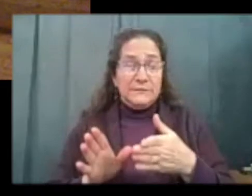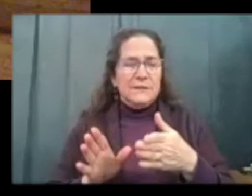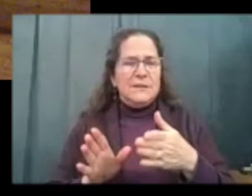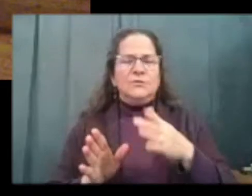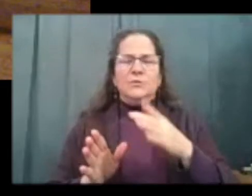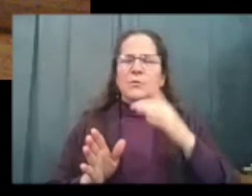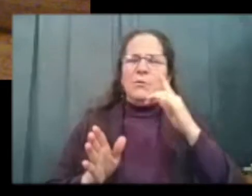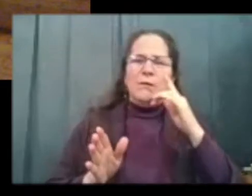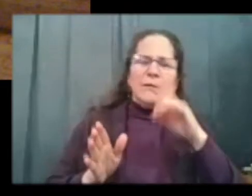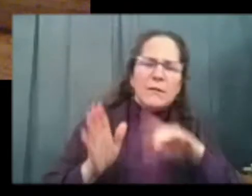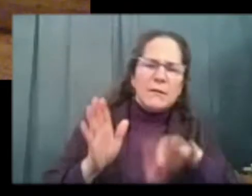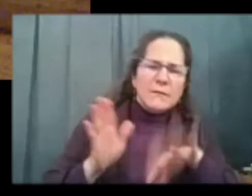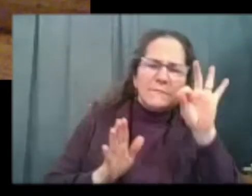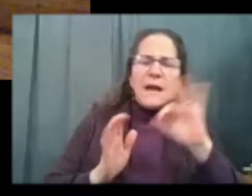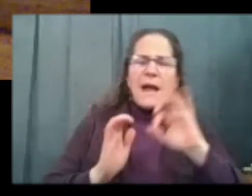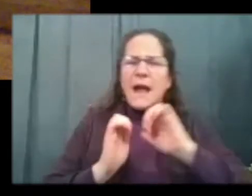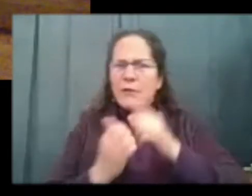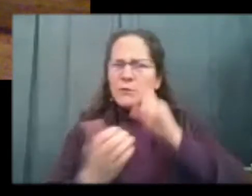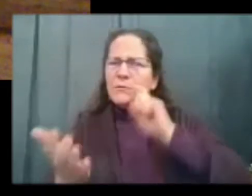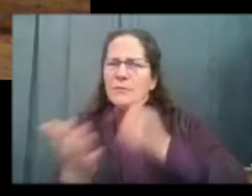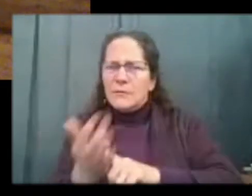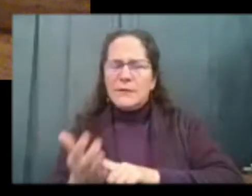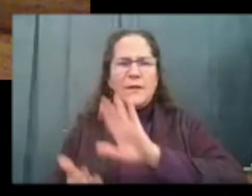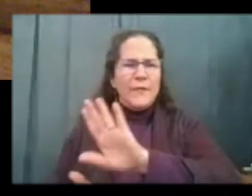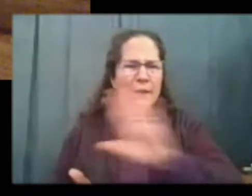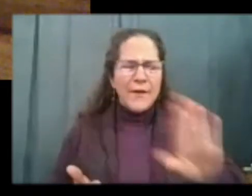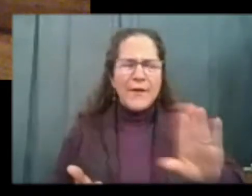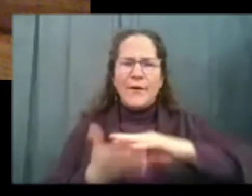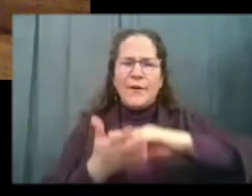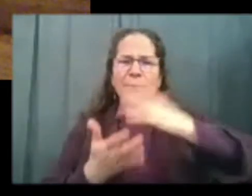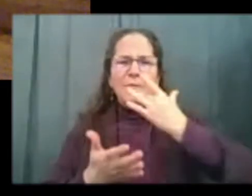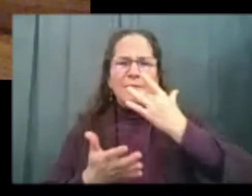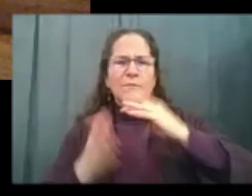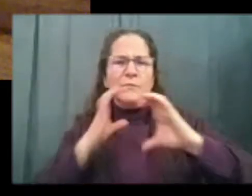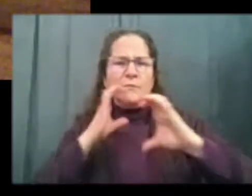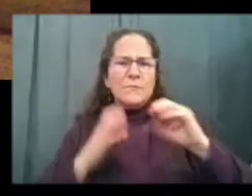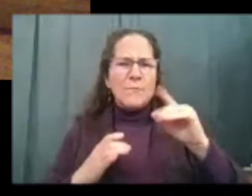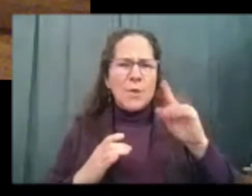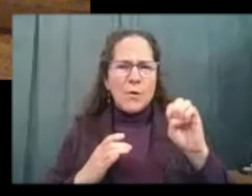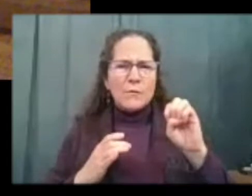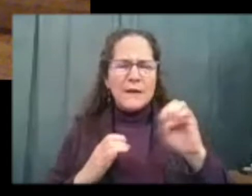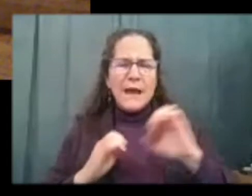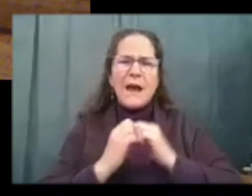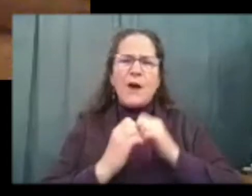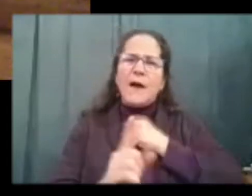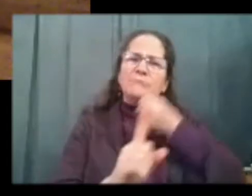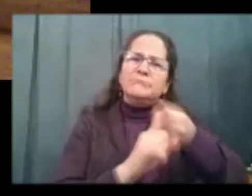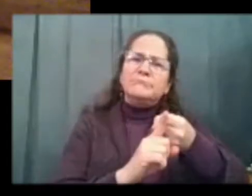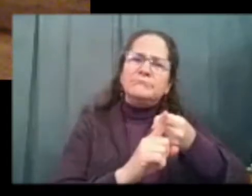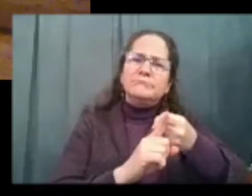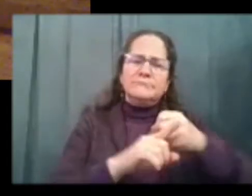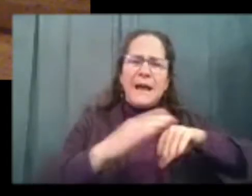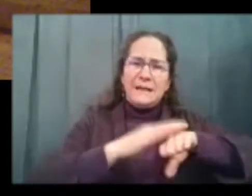communication mode and what that means for access. I am Christine Croyle Program Director